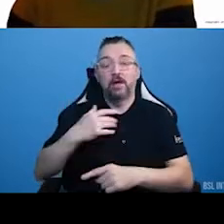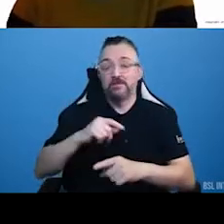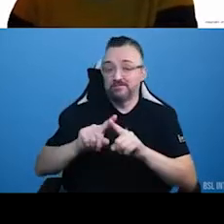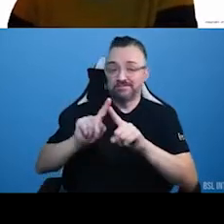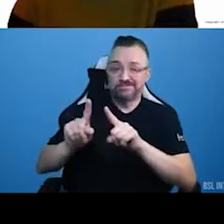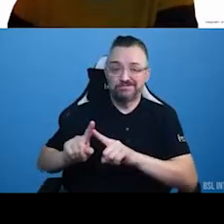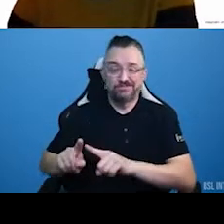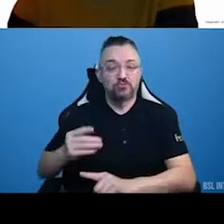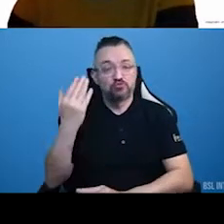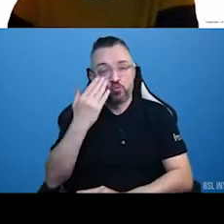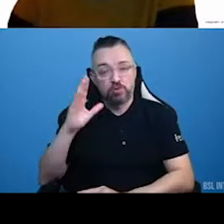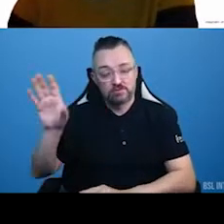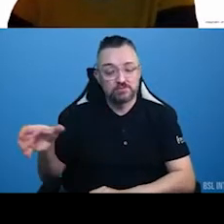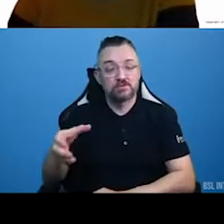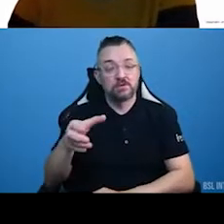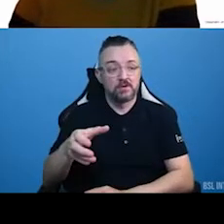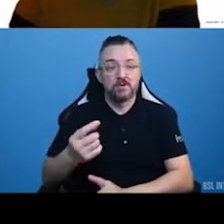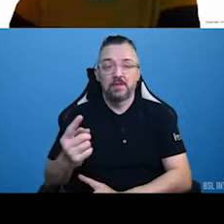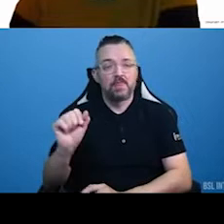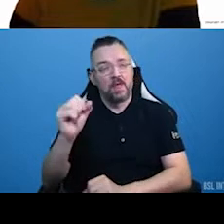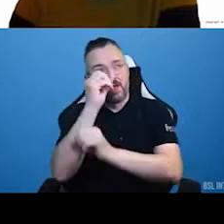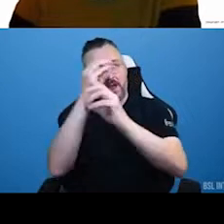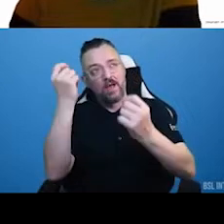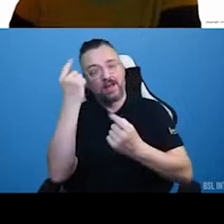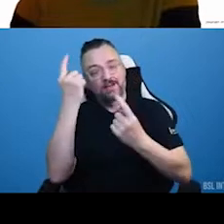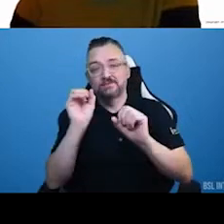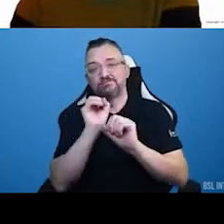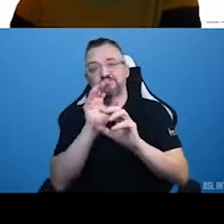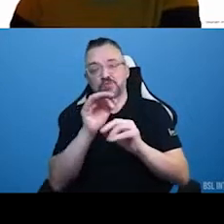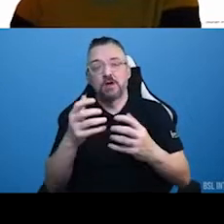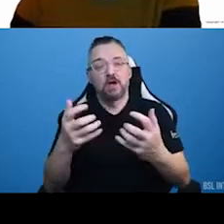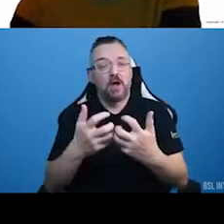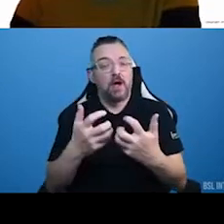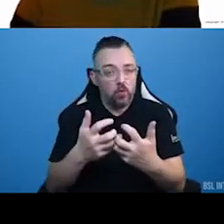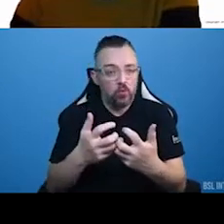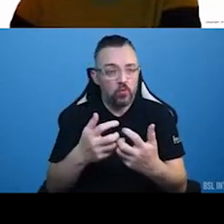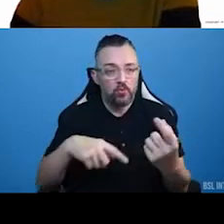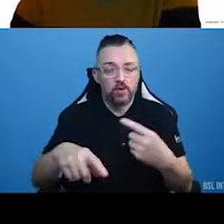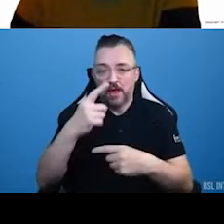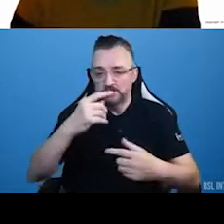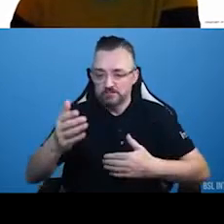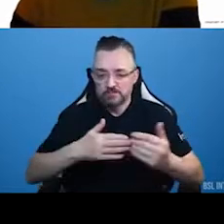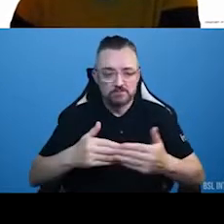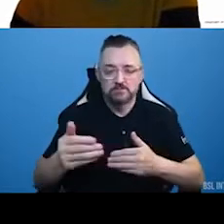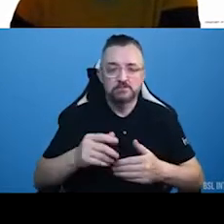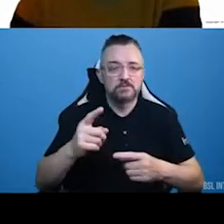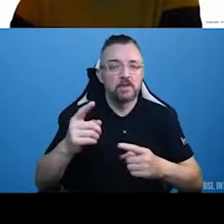And they each pitched their ideas about how they could respond to the environmental crisis